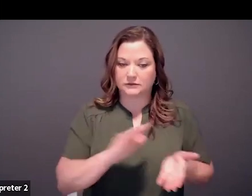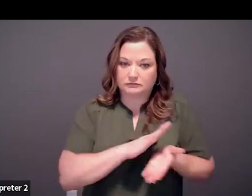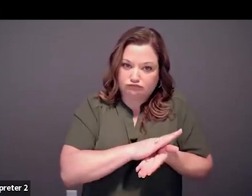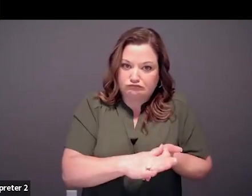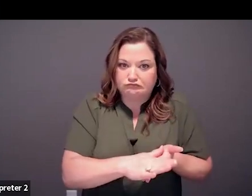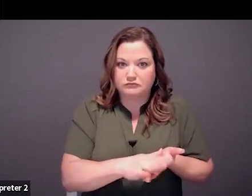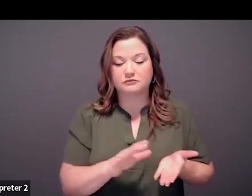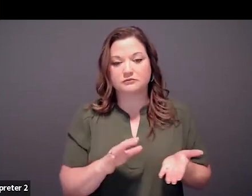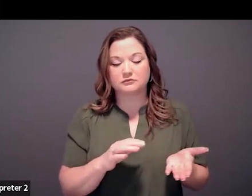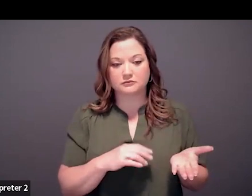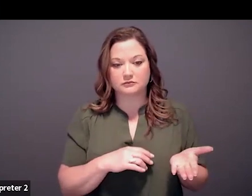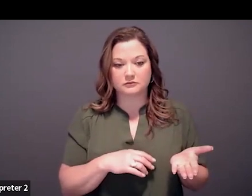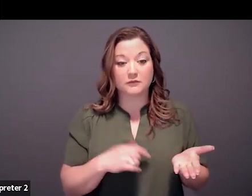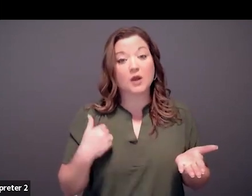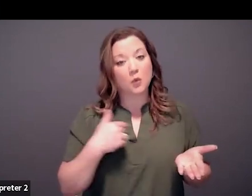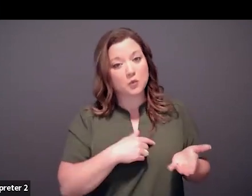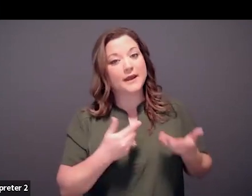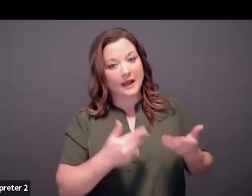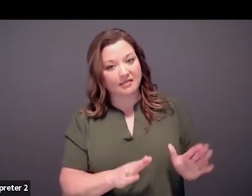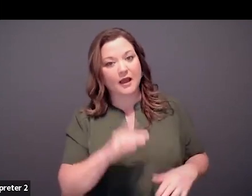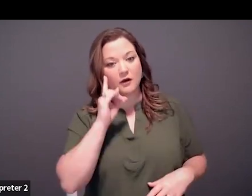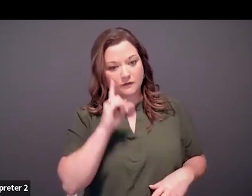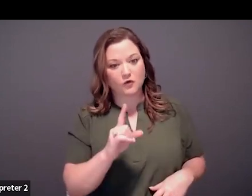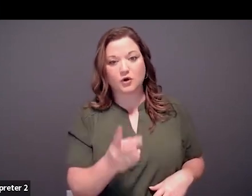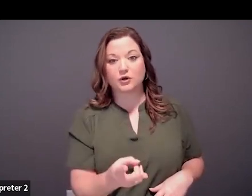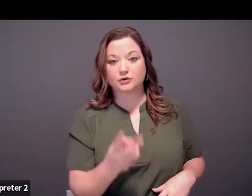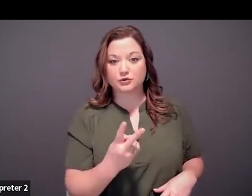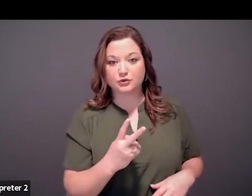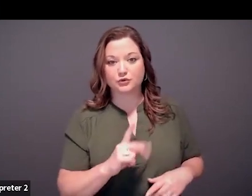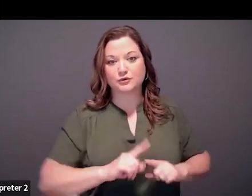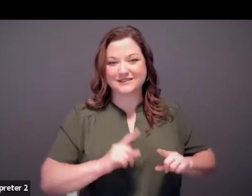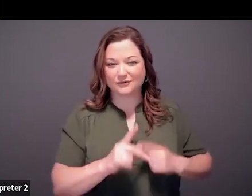We allowed for the two different types of entry to be acceptable